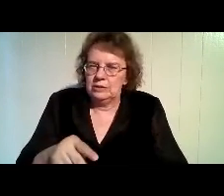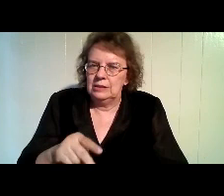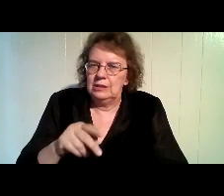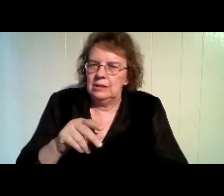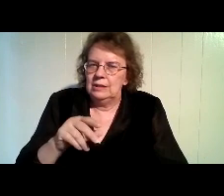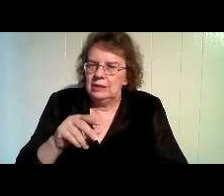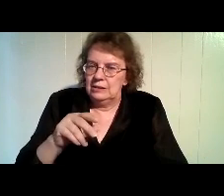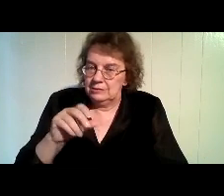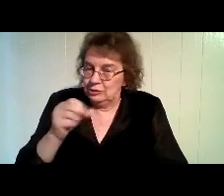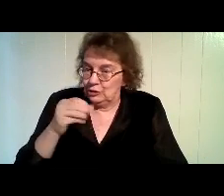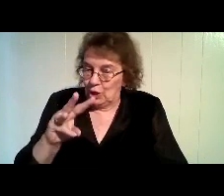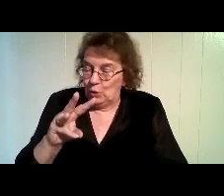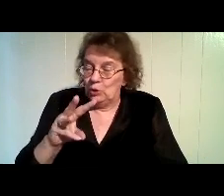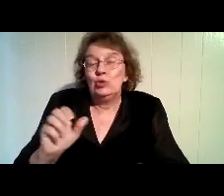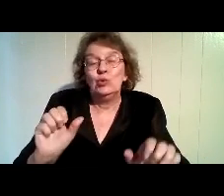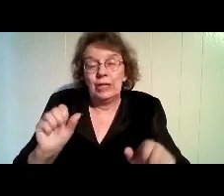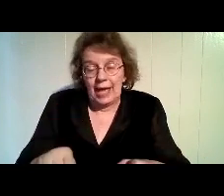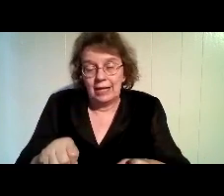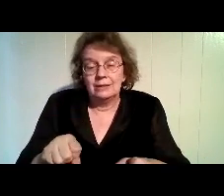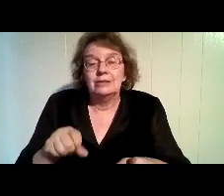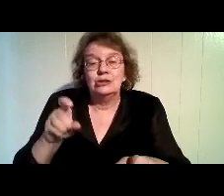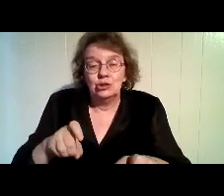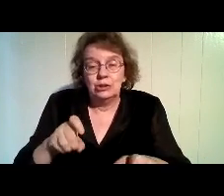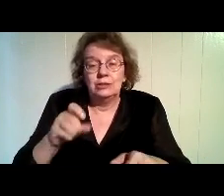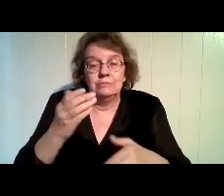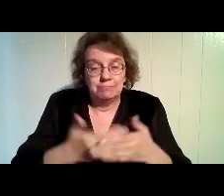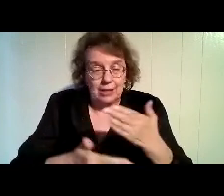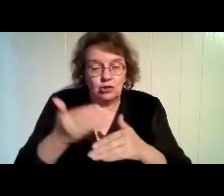show. You can, and you should manually put in a subtitle